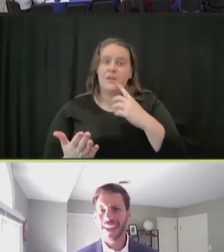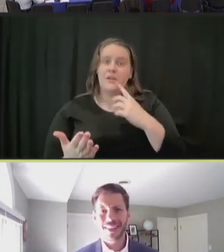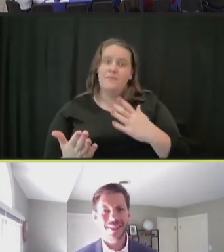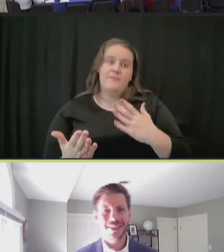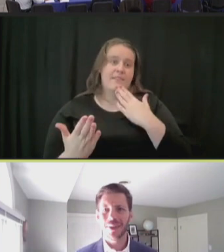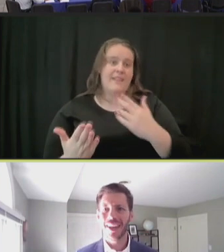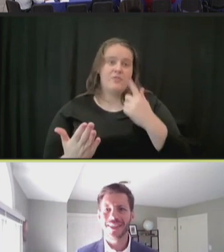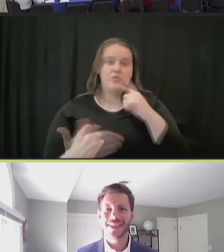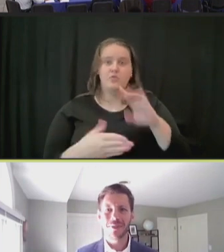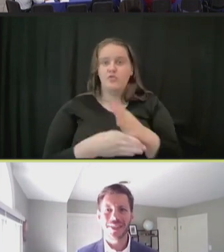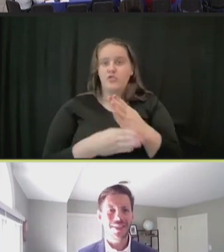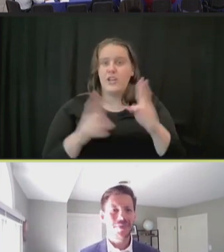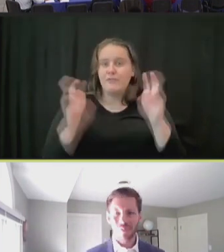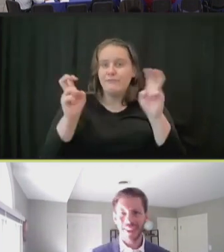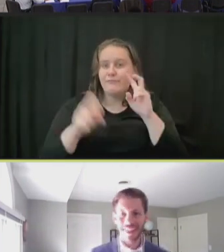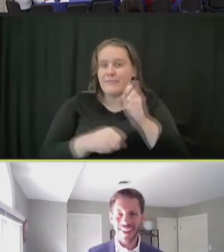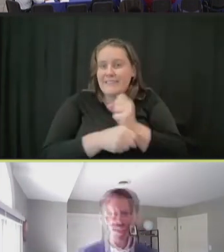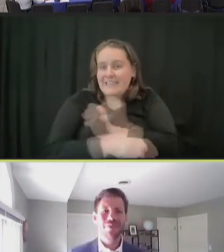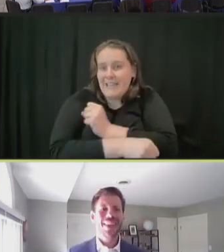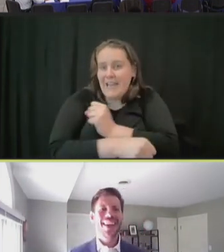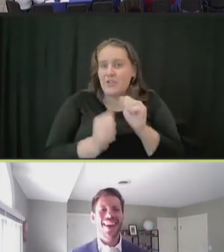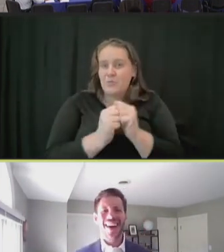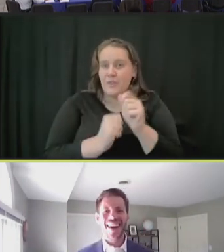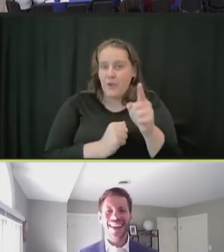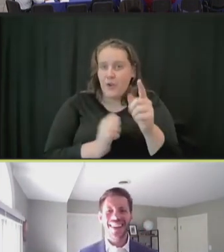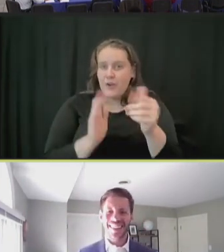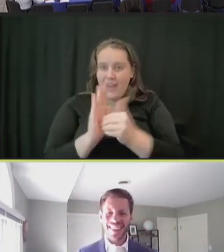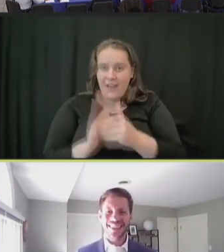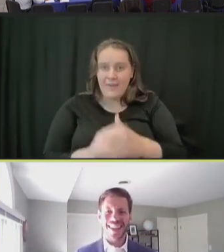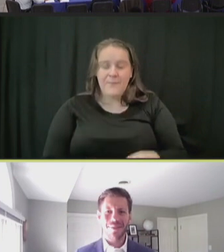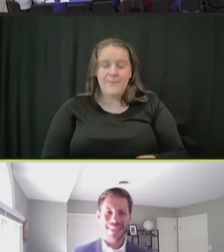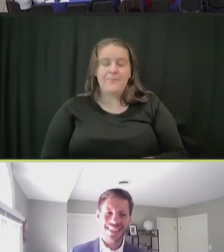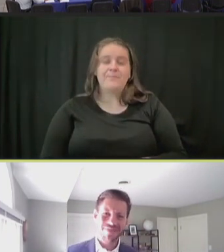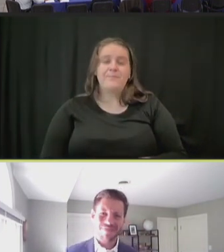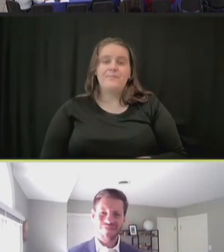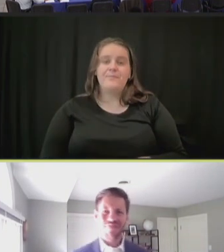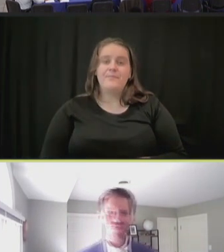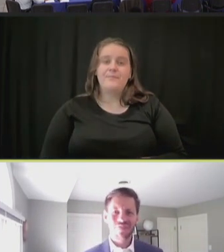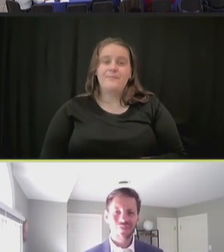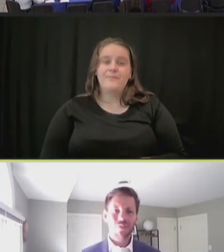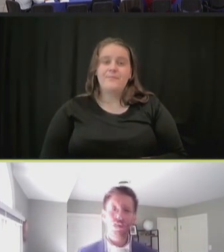I guess, since I'm not on the same stage. You get [unintelligible]. Next slide, please.